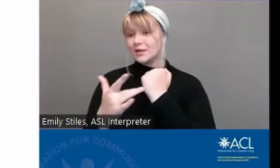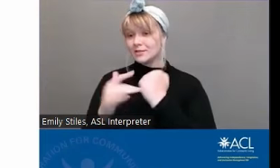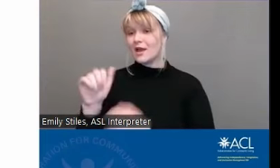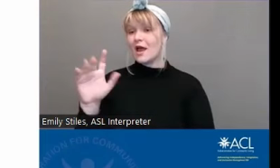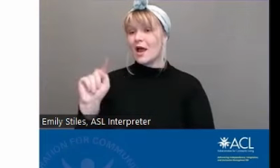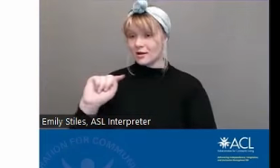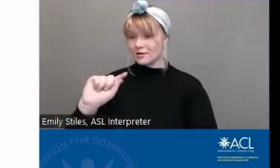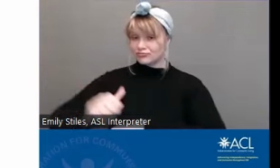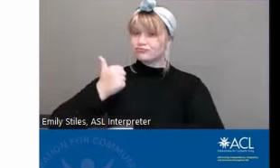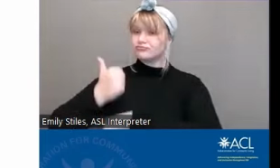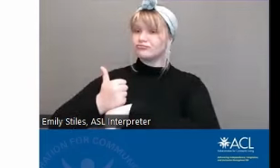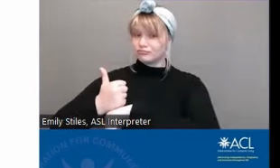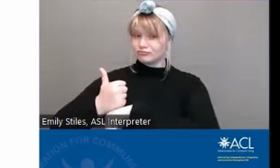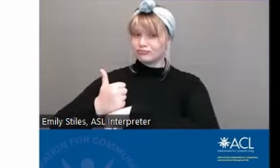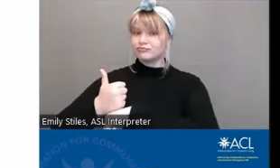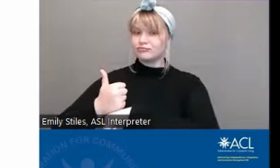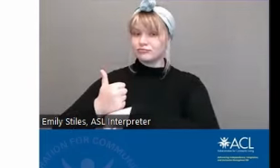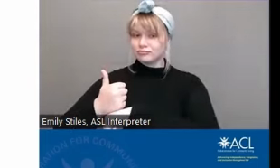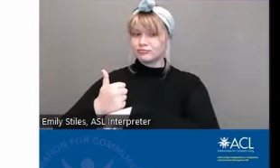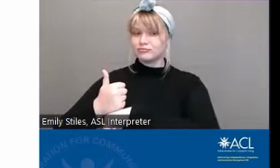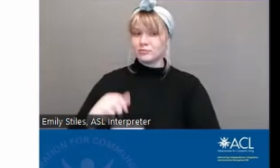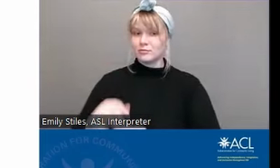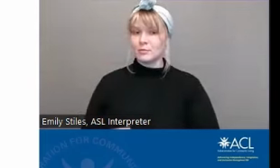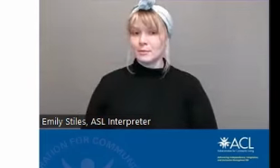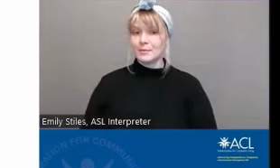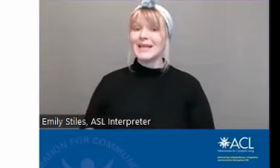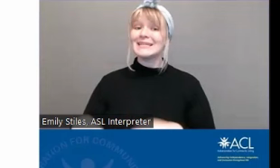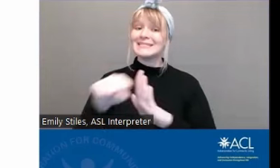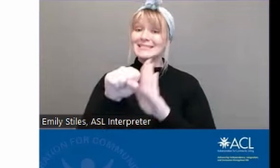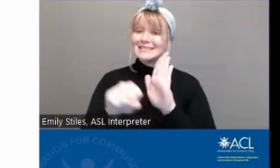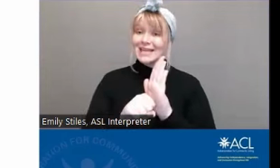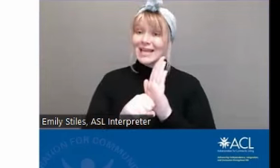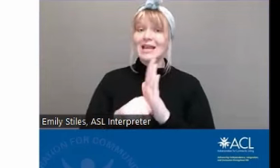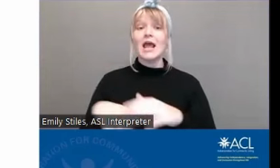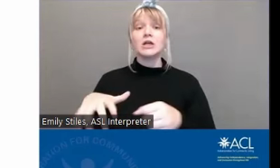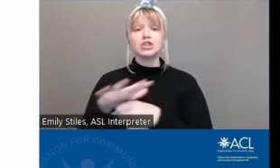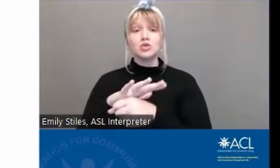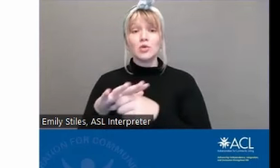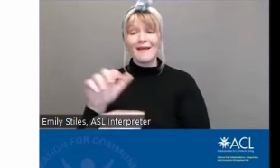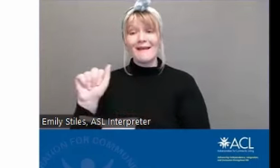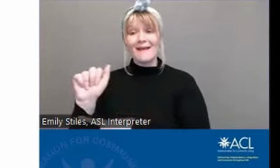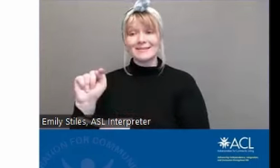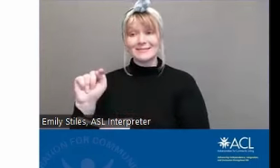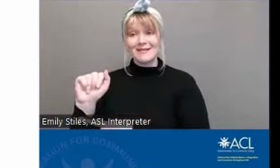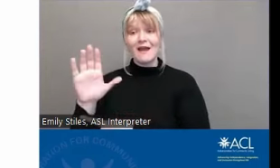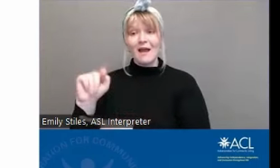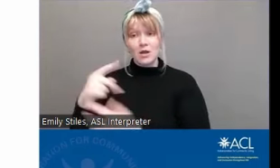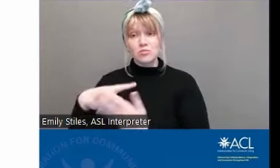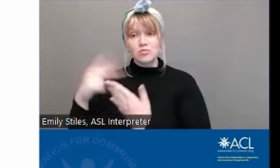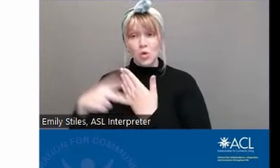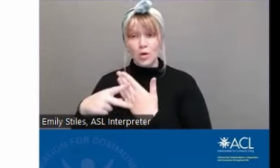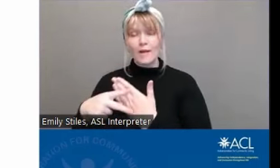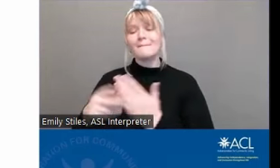State and territory AT programs enable people to make informed decisions through AT device